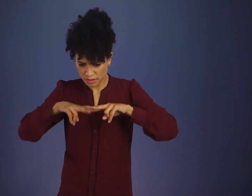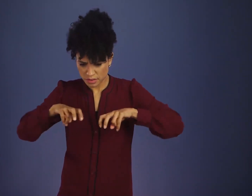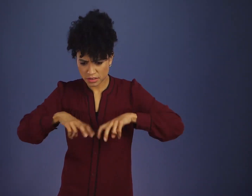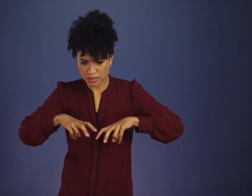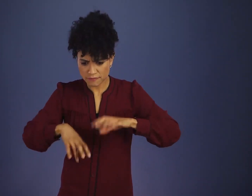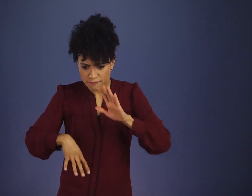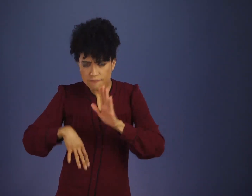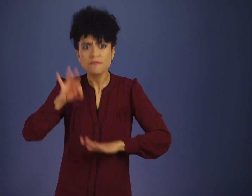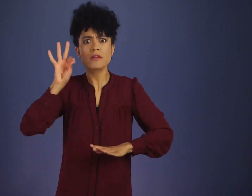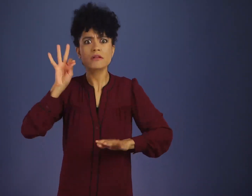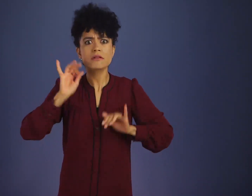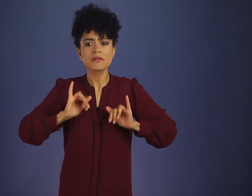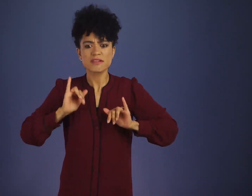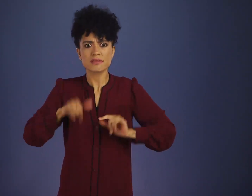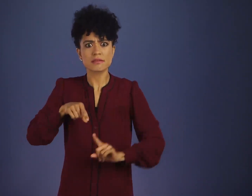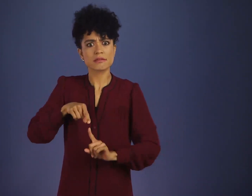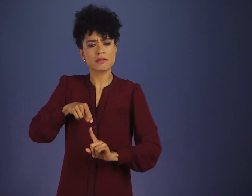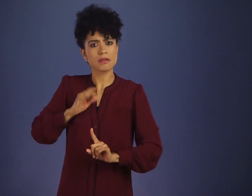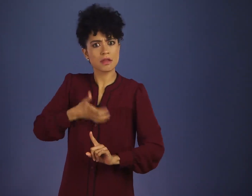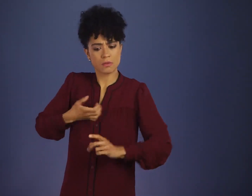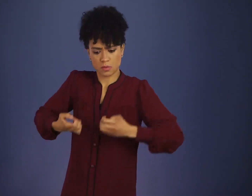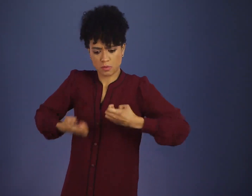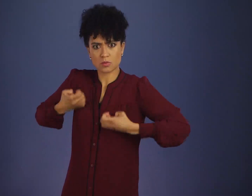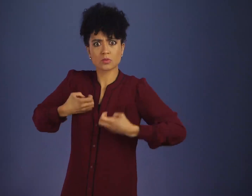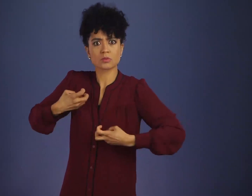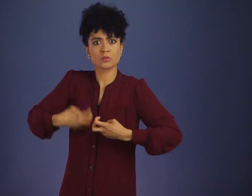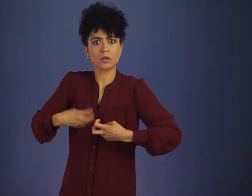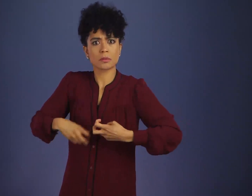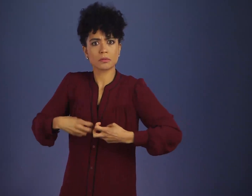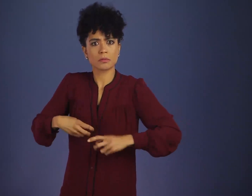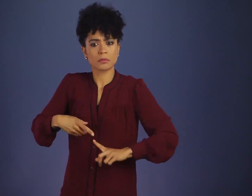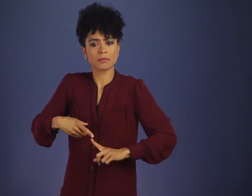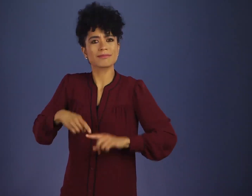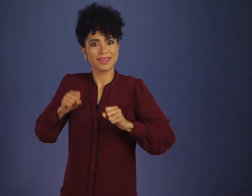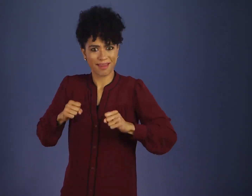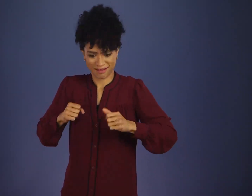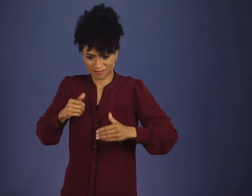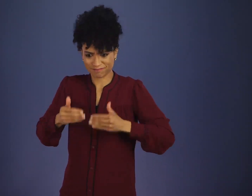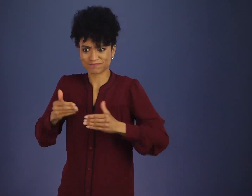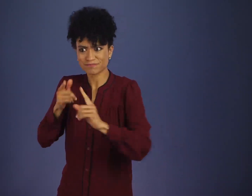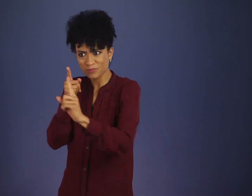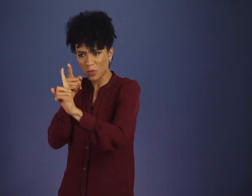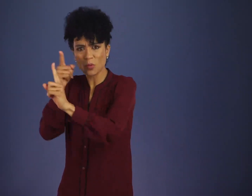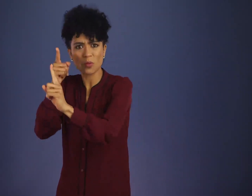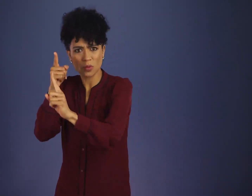By discovering what our emotional deformities are, we can move toward their correction.